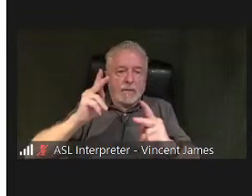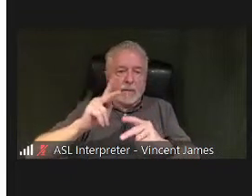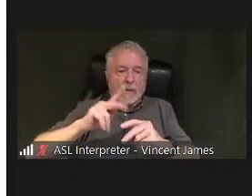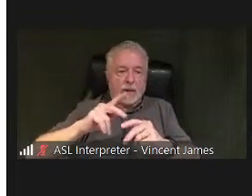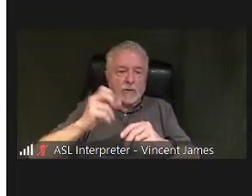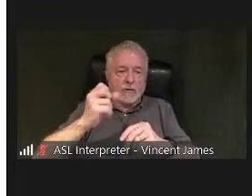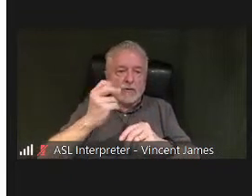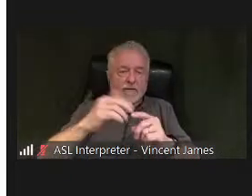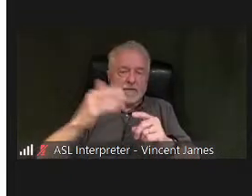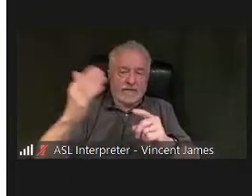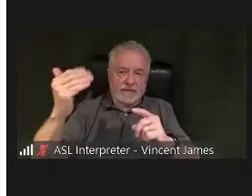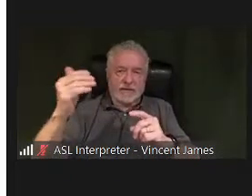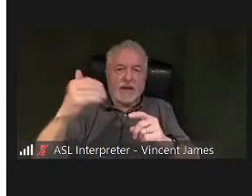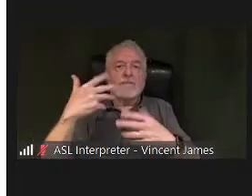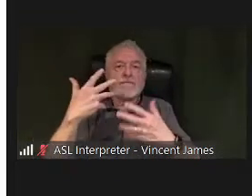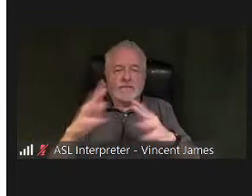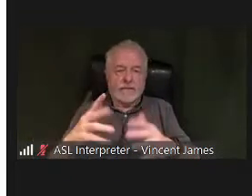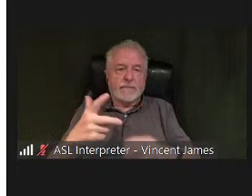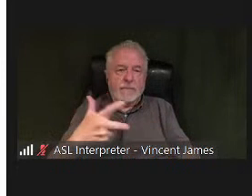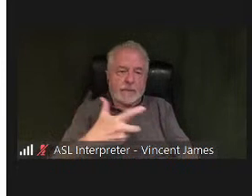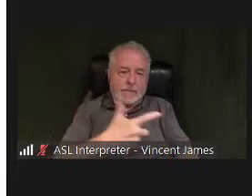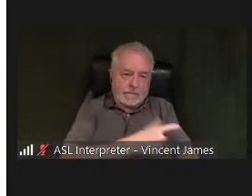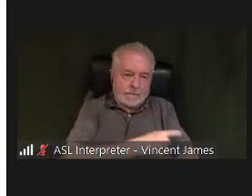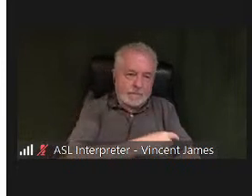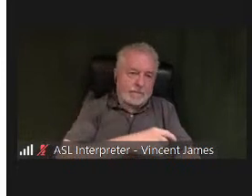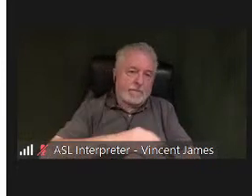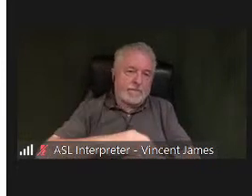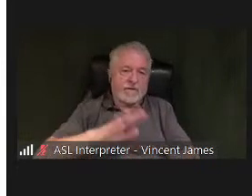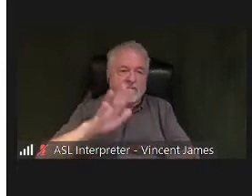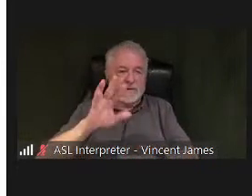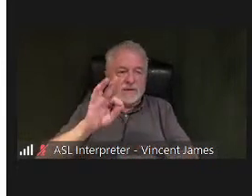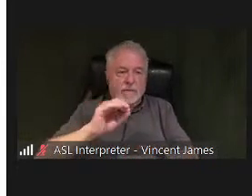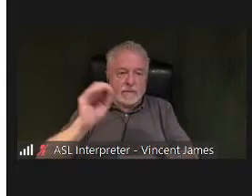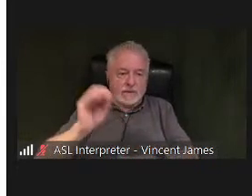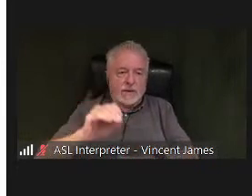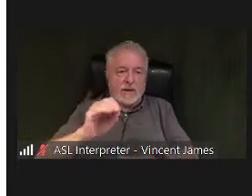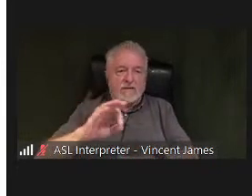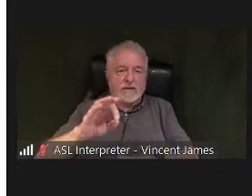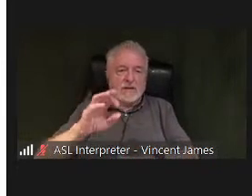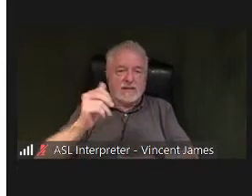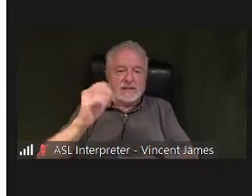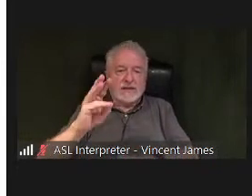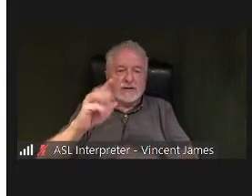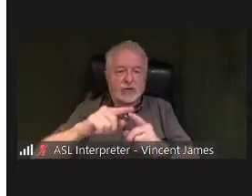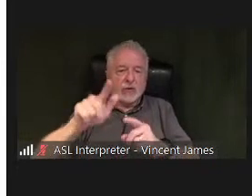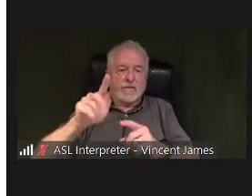12 to 15 have been vaccinated, 15 percent of the 16 to 24 years old.